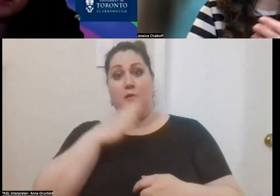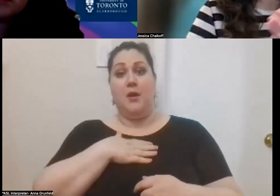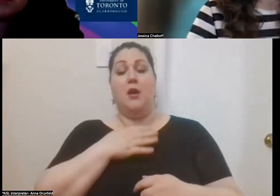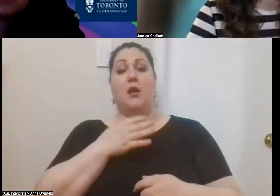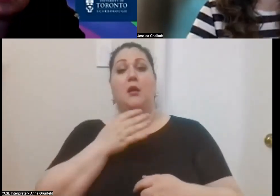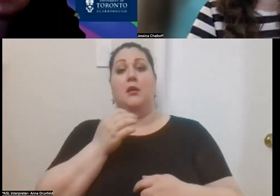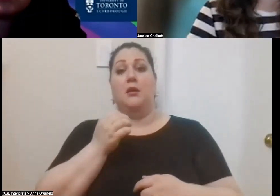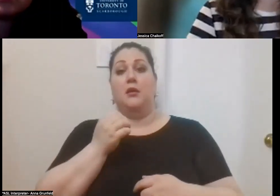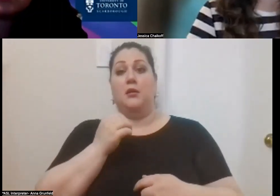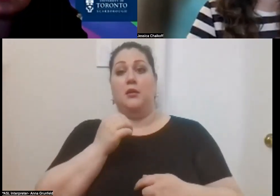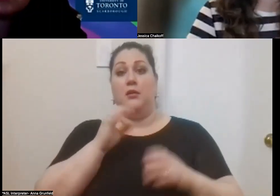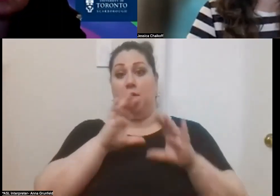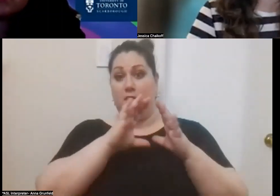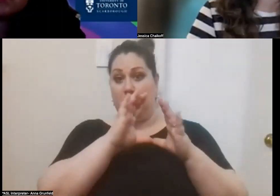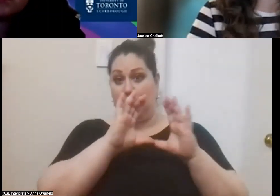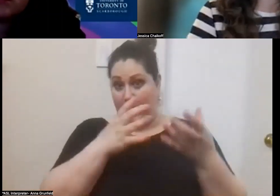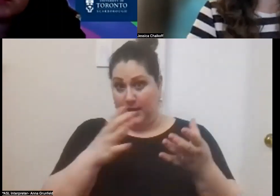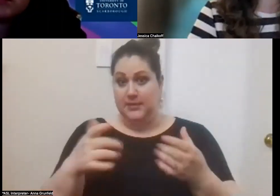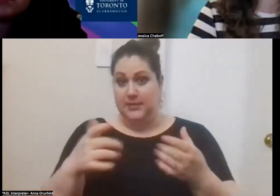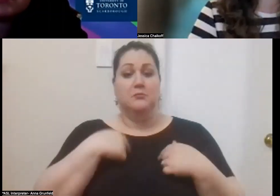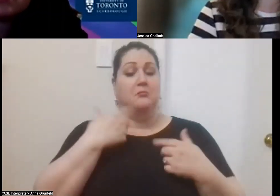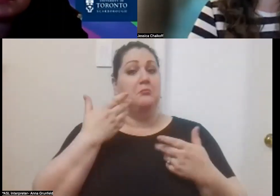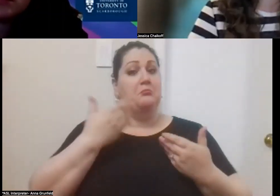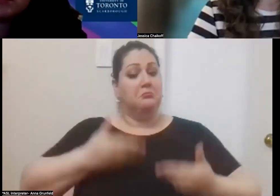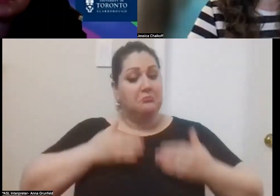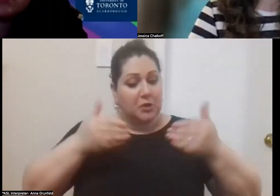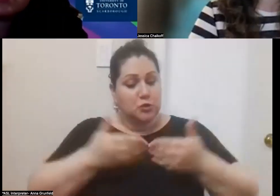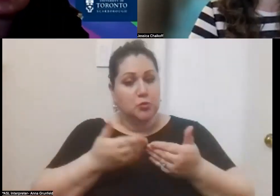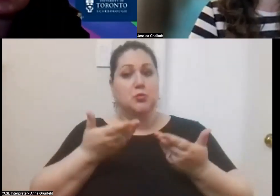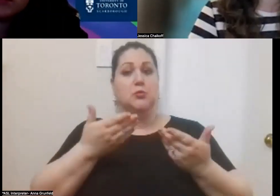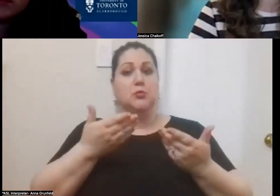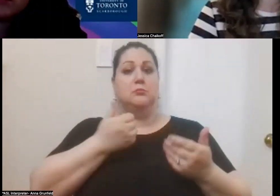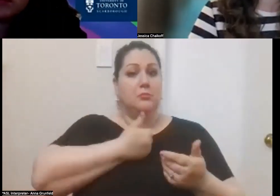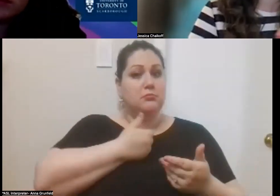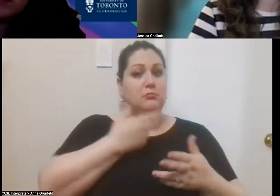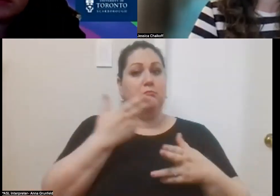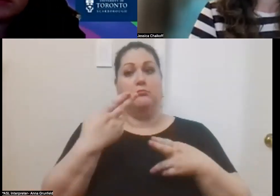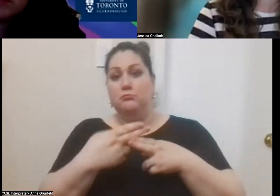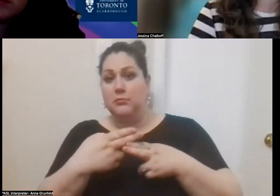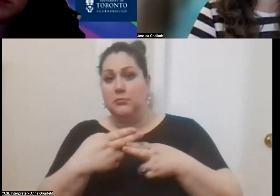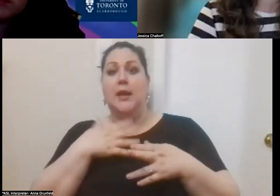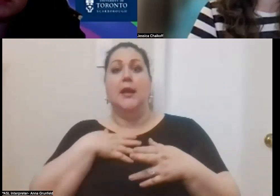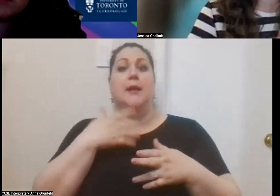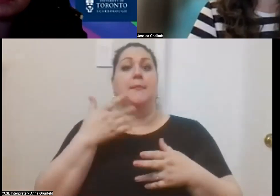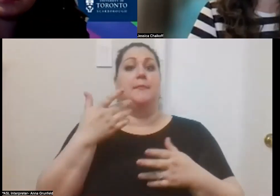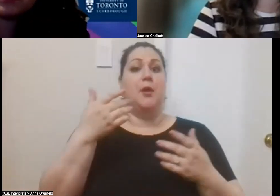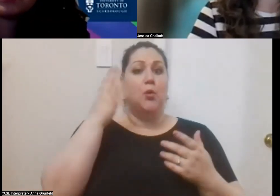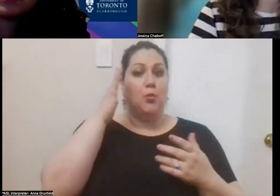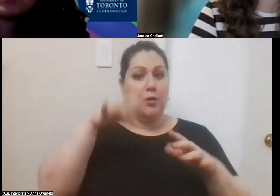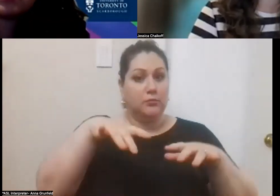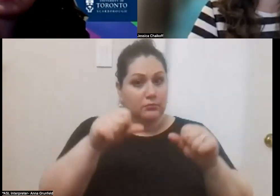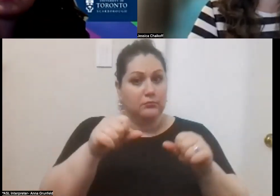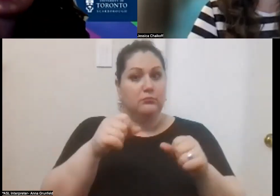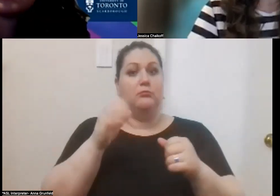I'll be taking their classes, coming in semester, I have a hearing loss, but I hear and speak well, I have vision issues.